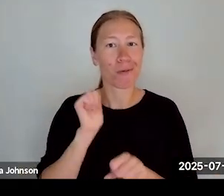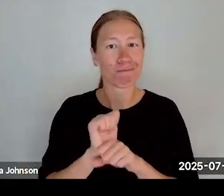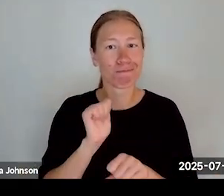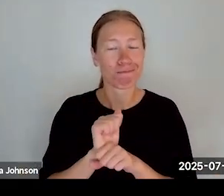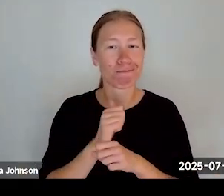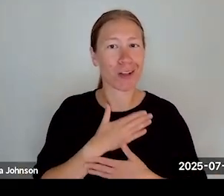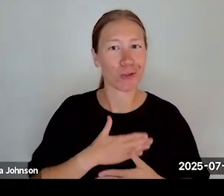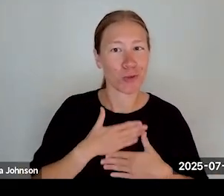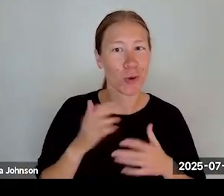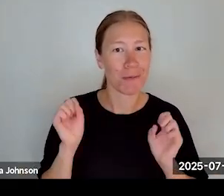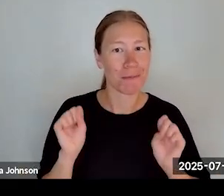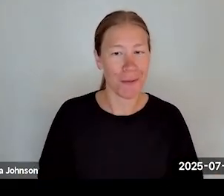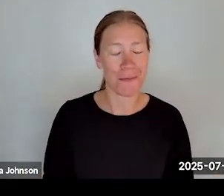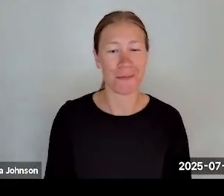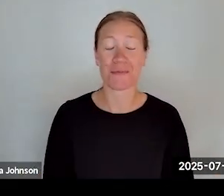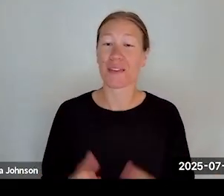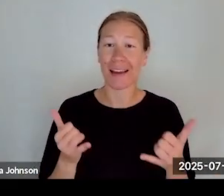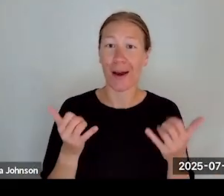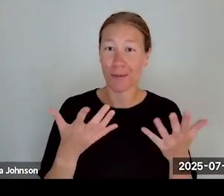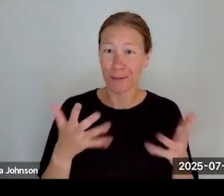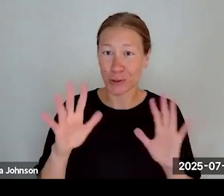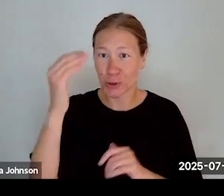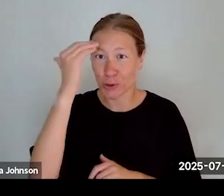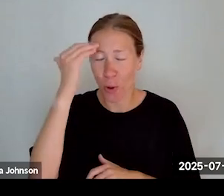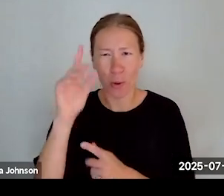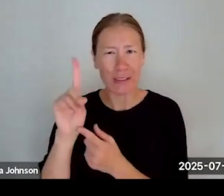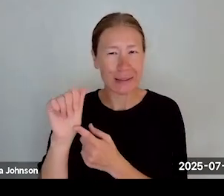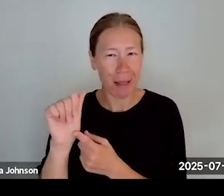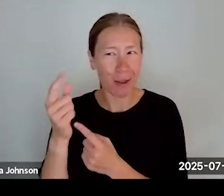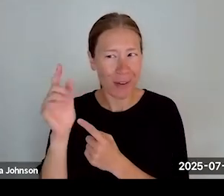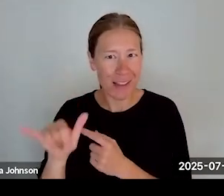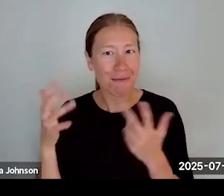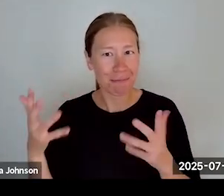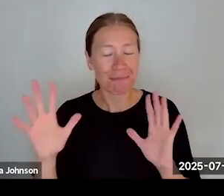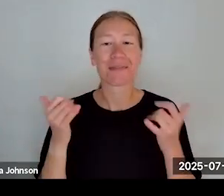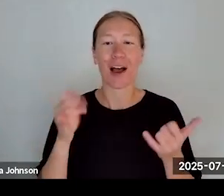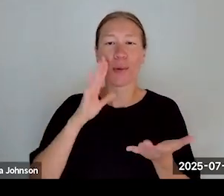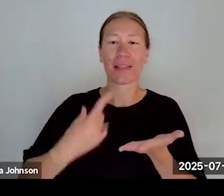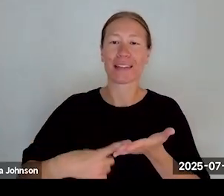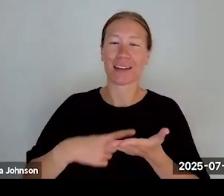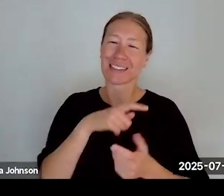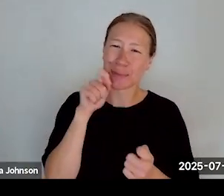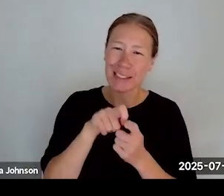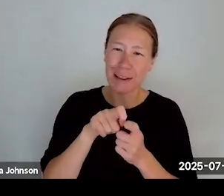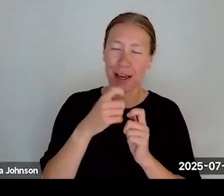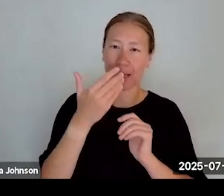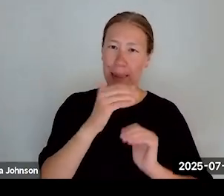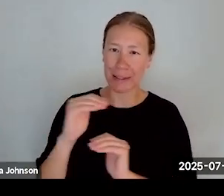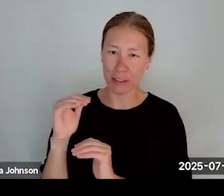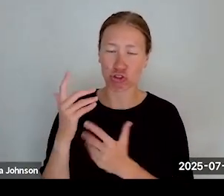So now that we know what a disability is, I want to take some time to talk about some specific conditions and limitations someone may experience,